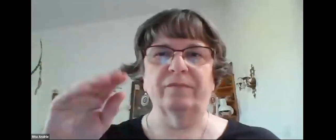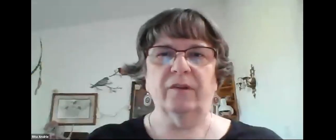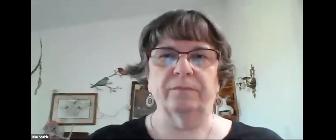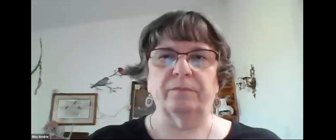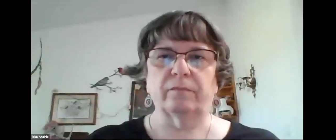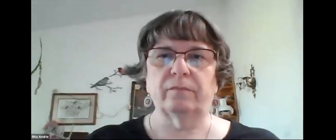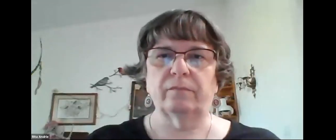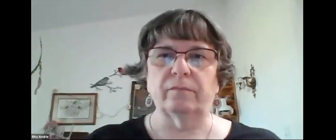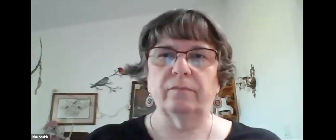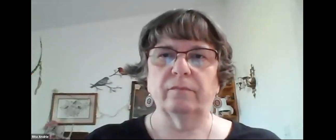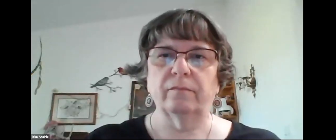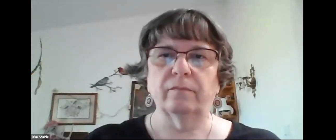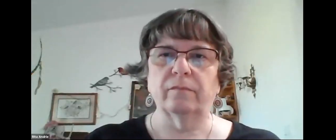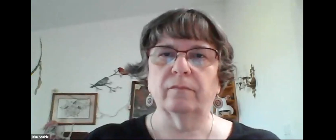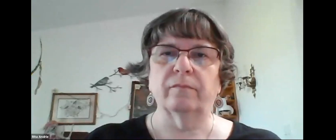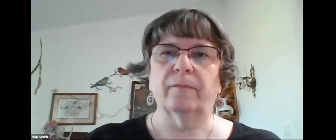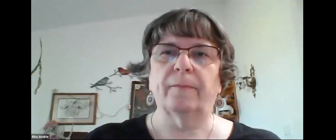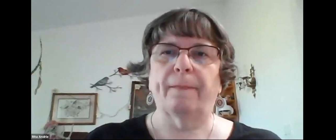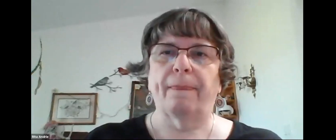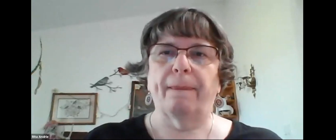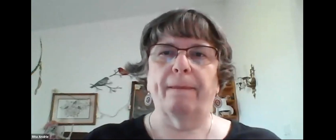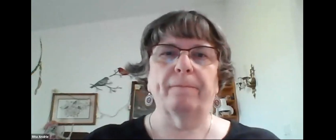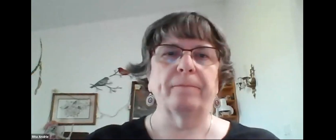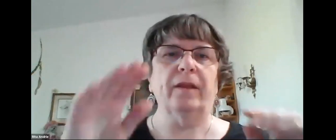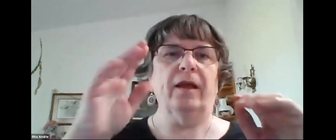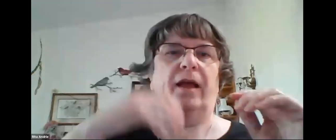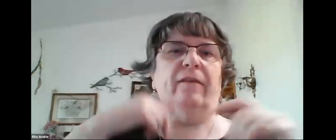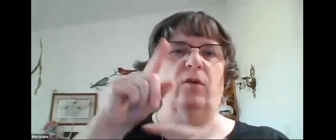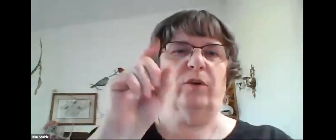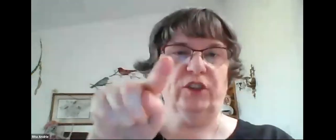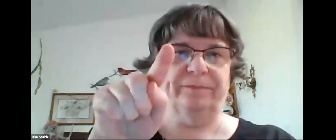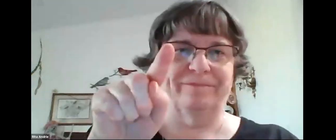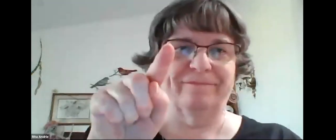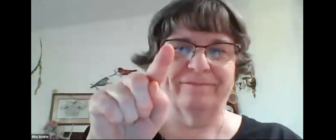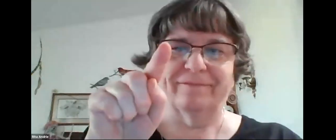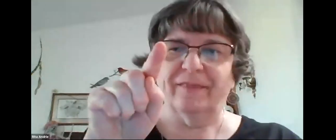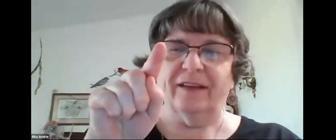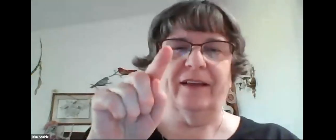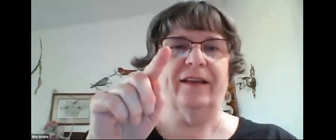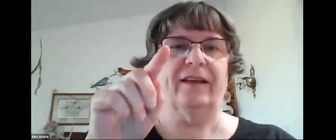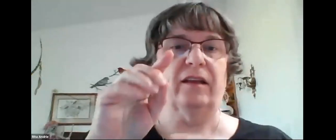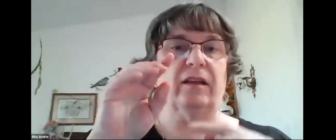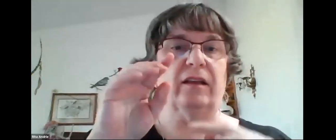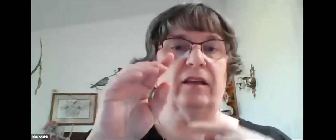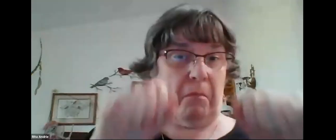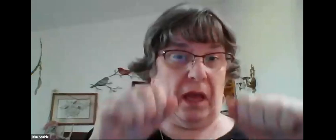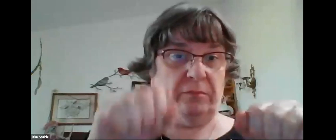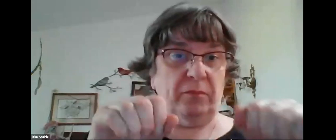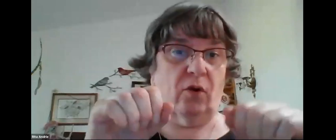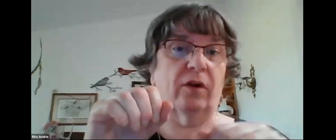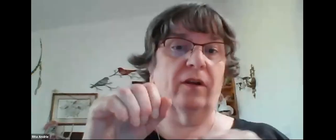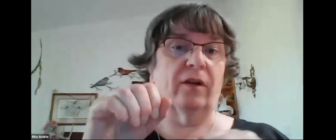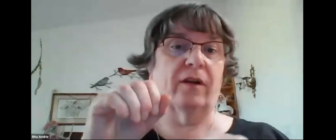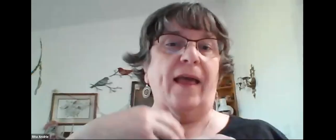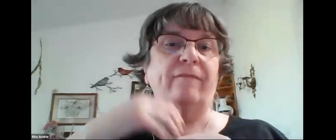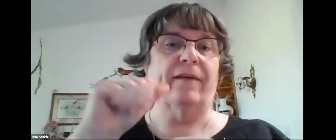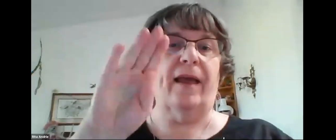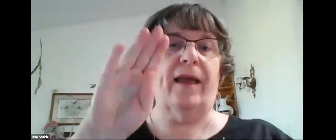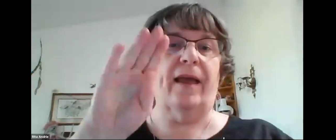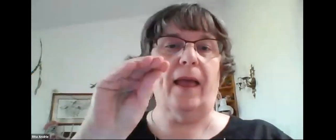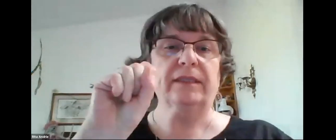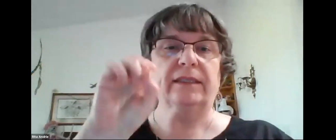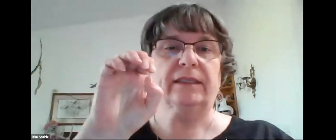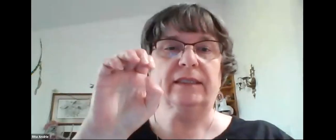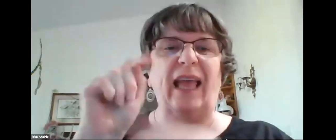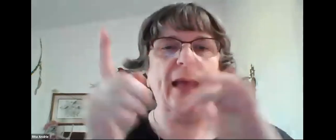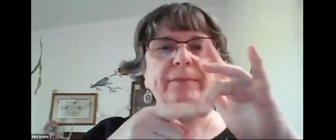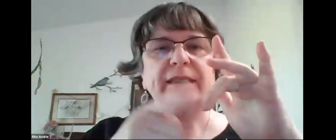Rita: So this is Rita.